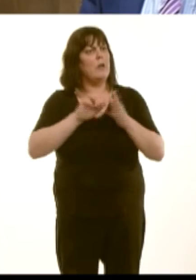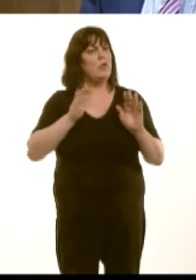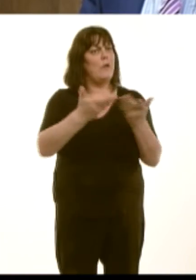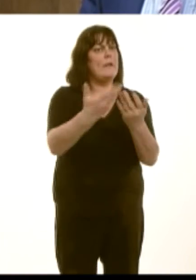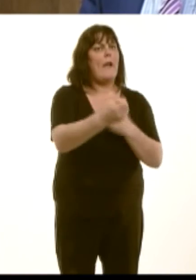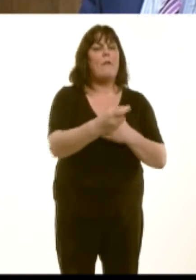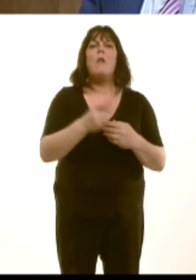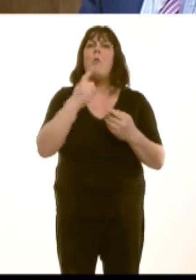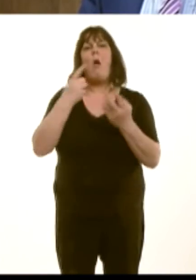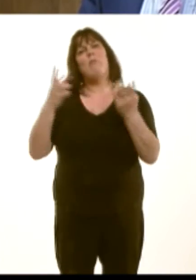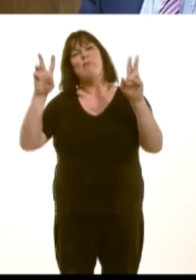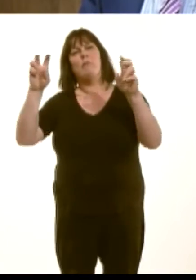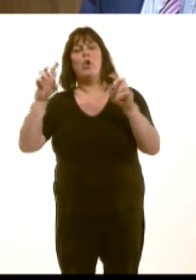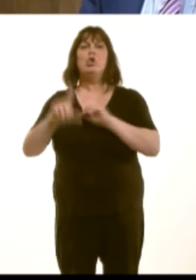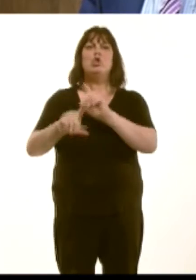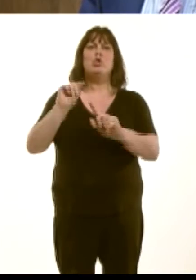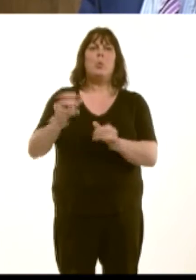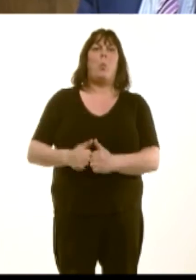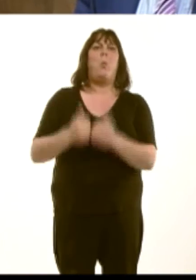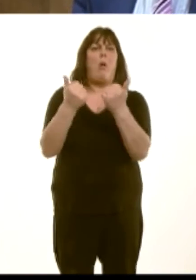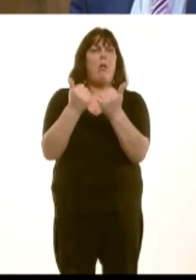is making sure that people understand that the first place to go in many instances is